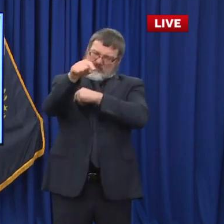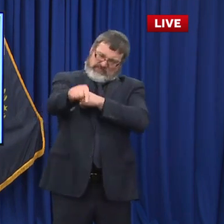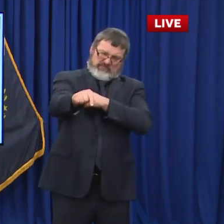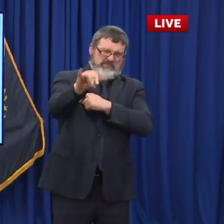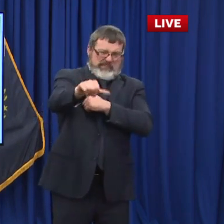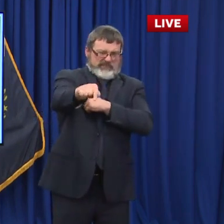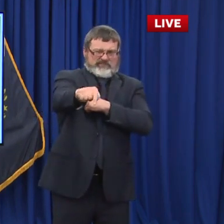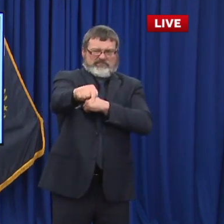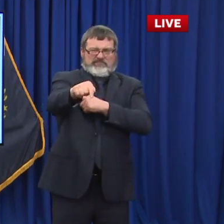THIS VERY TOUGH FIBROUS.